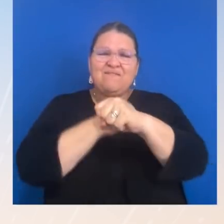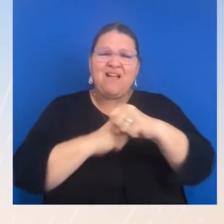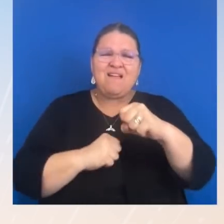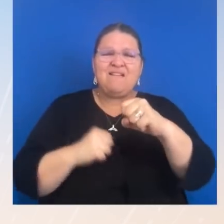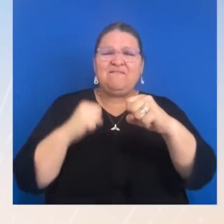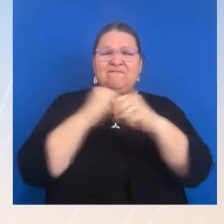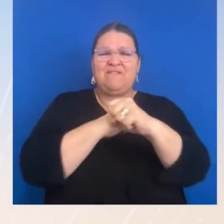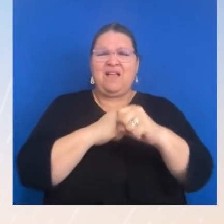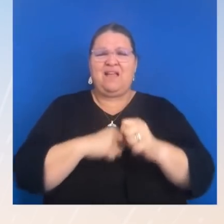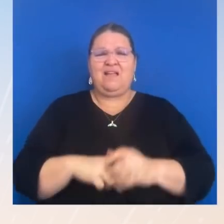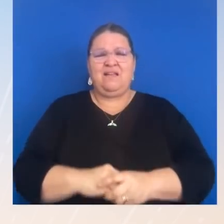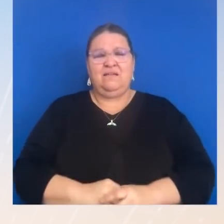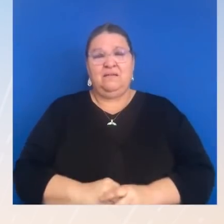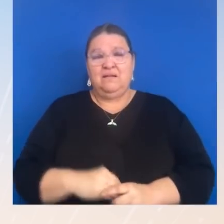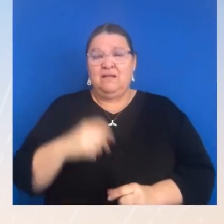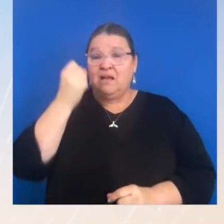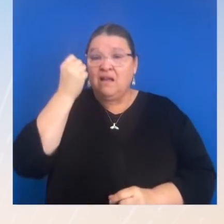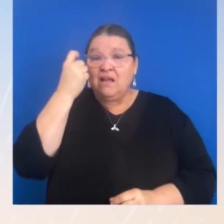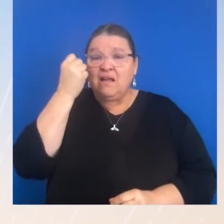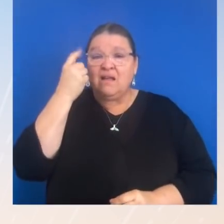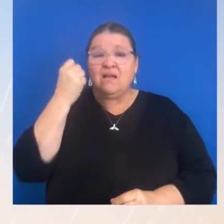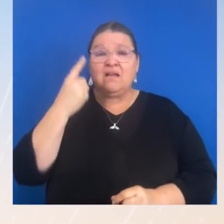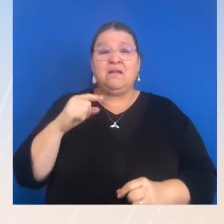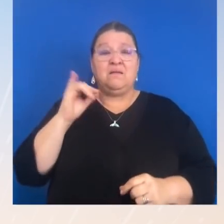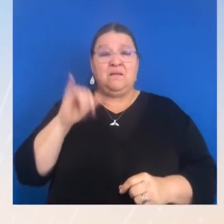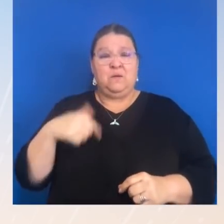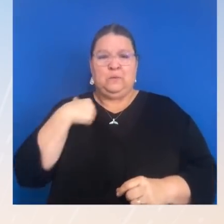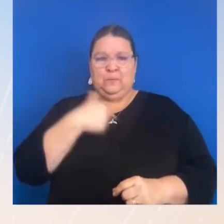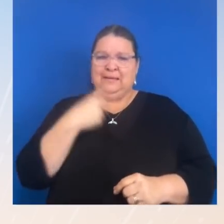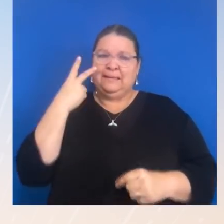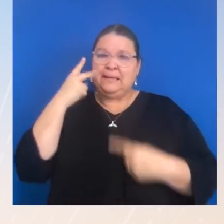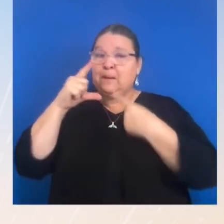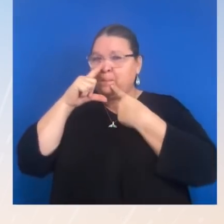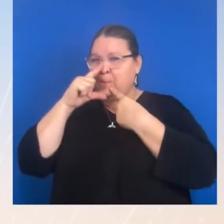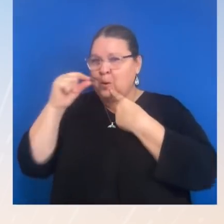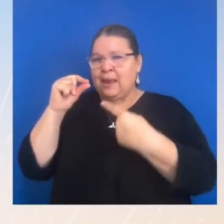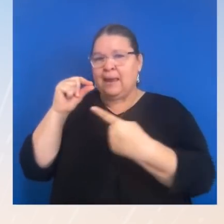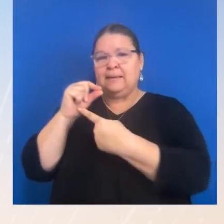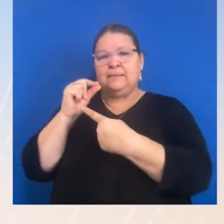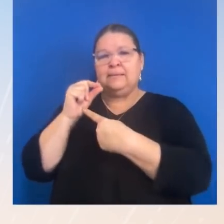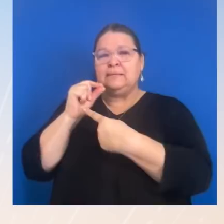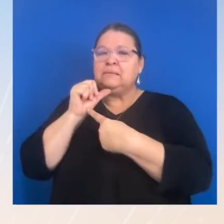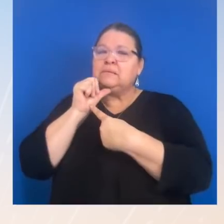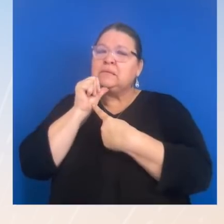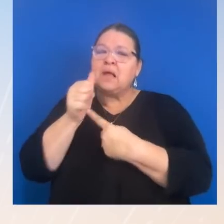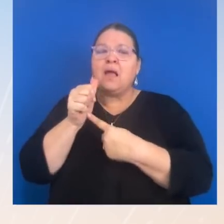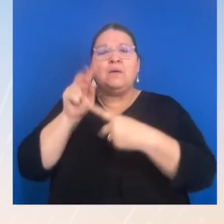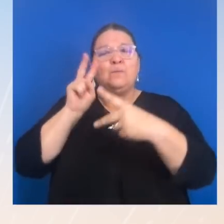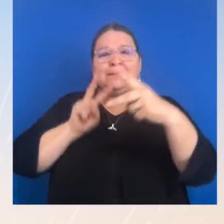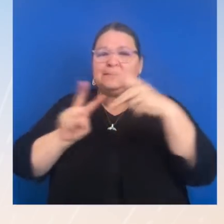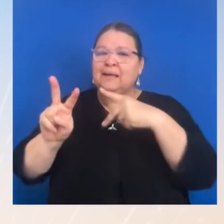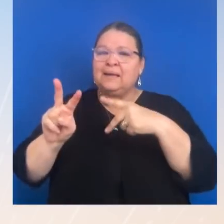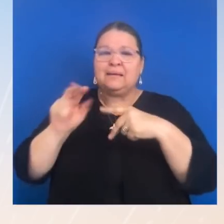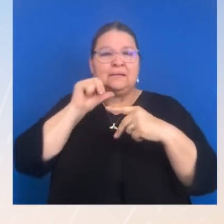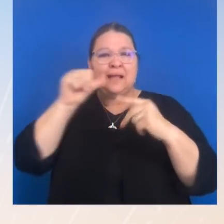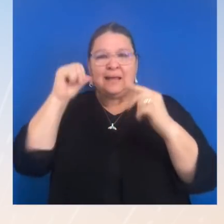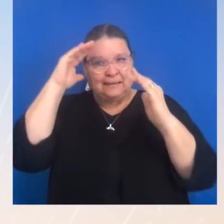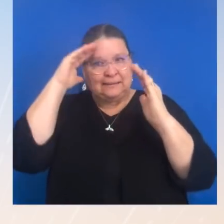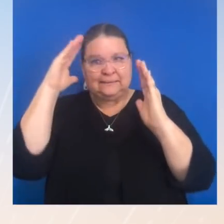by President Putin as well, in terms of that capacity and willingness, but also in terms of their own planning